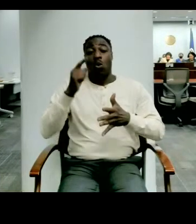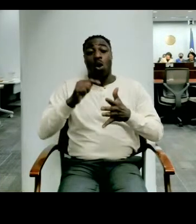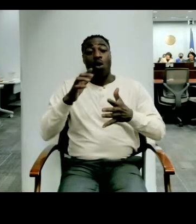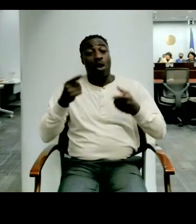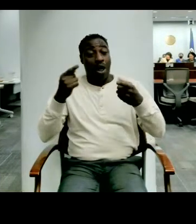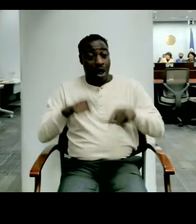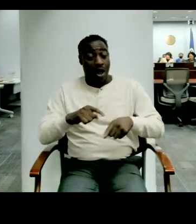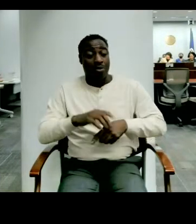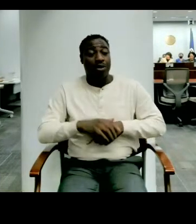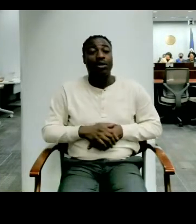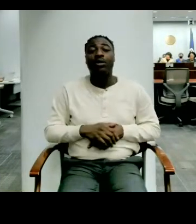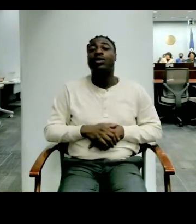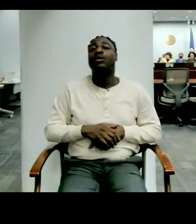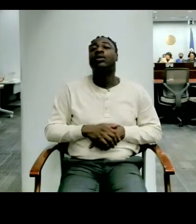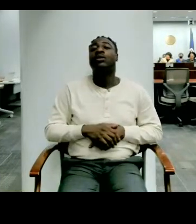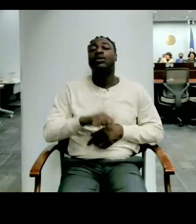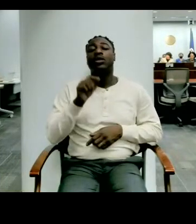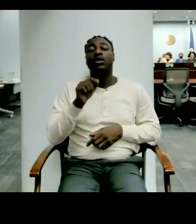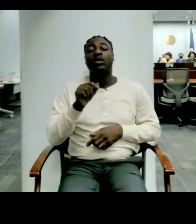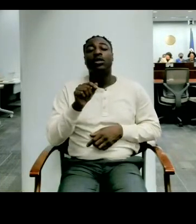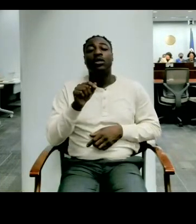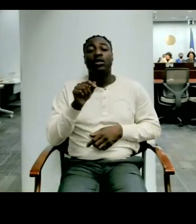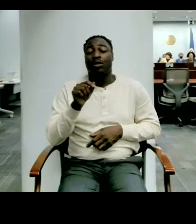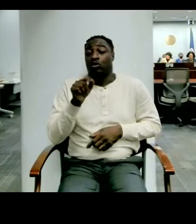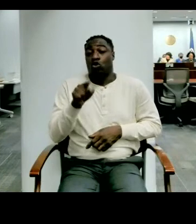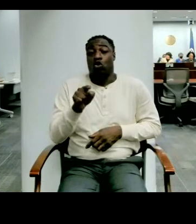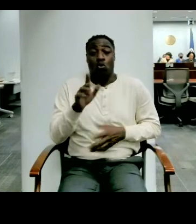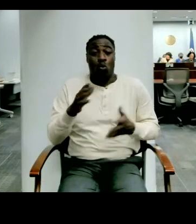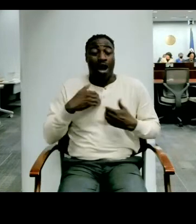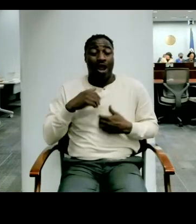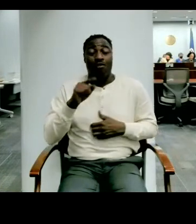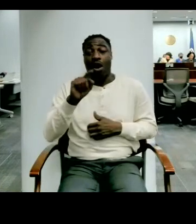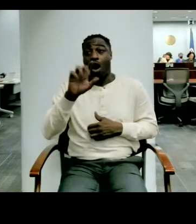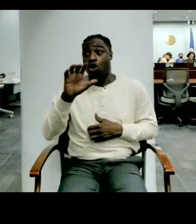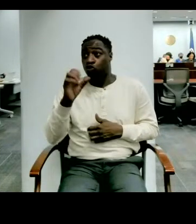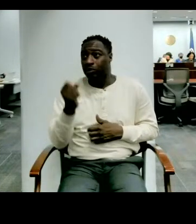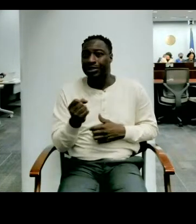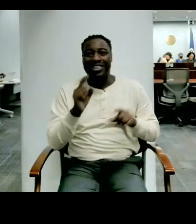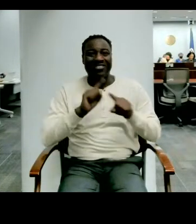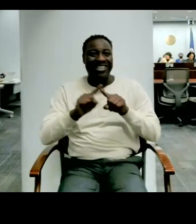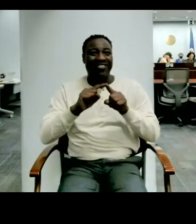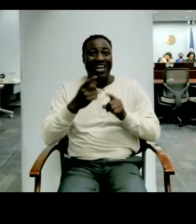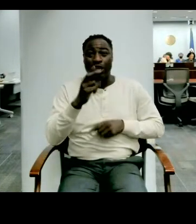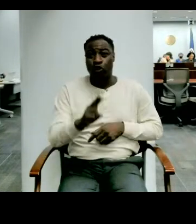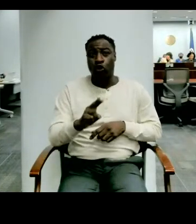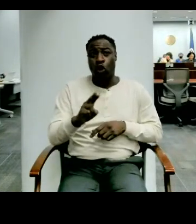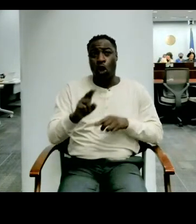is um Ms. Dickens you'll have hundreds of HR professionals calling that 8000 number you